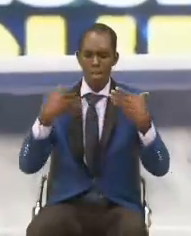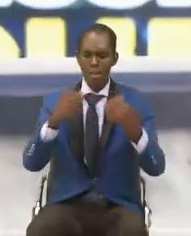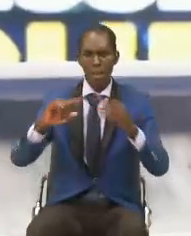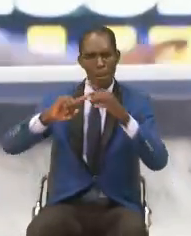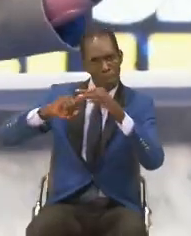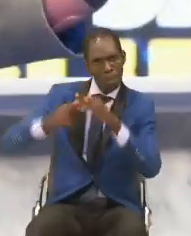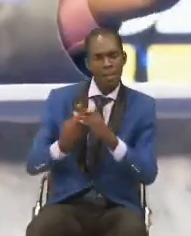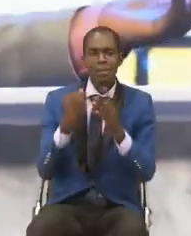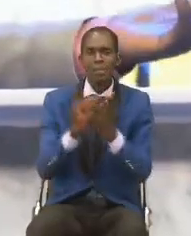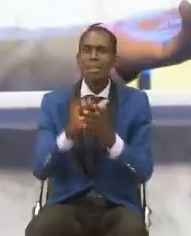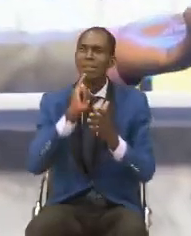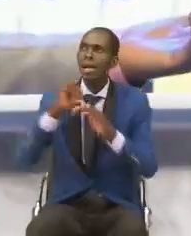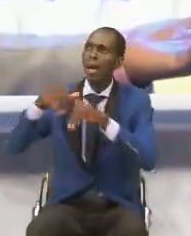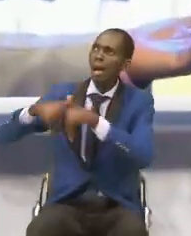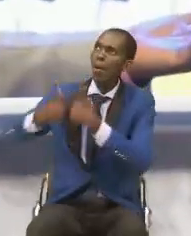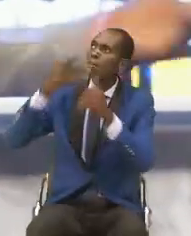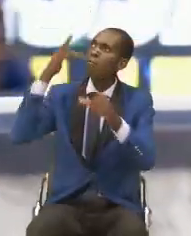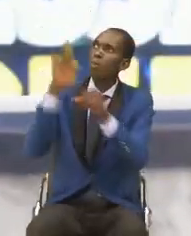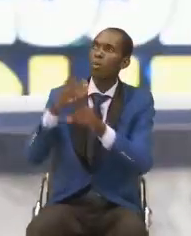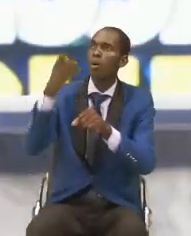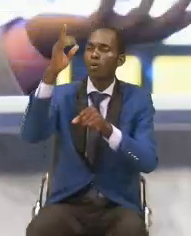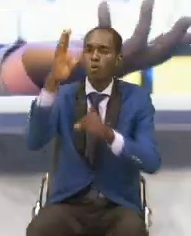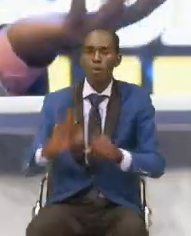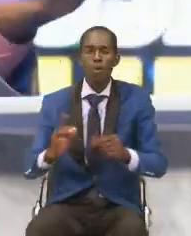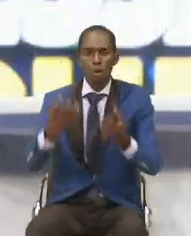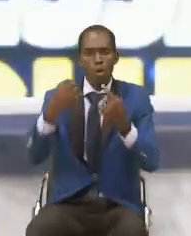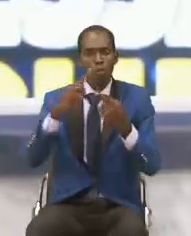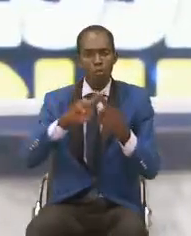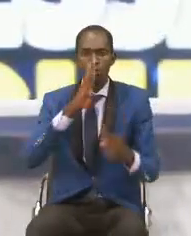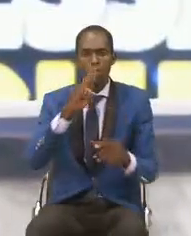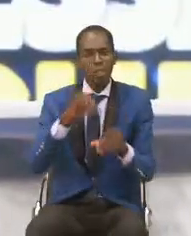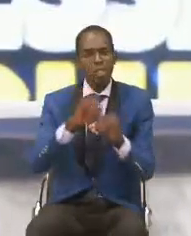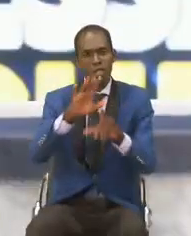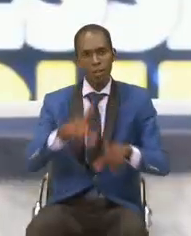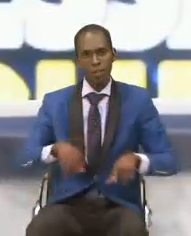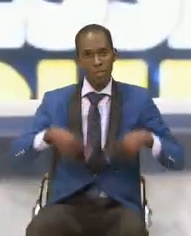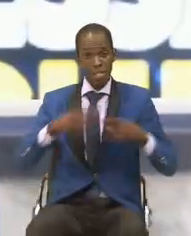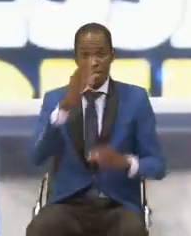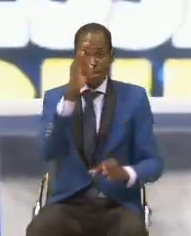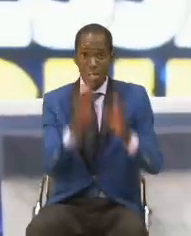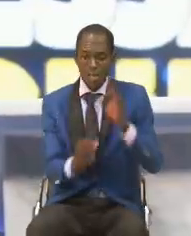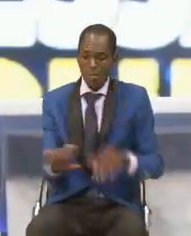that's how your healing begins and that's how the fulfillment of the promise of god begins in